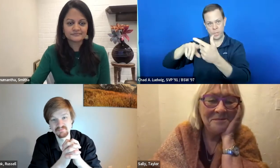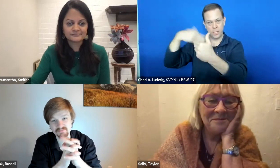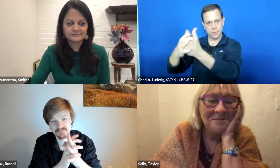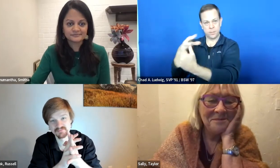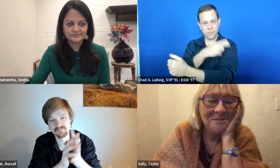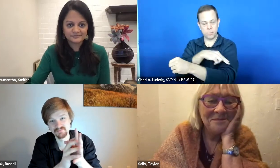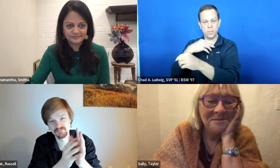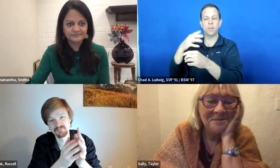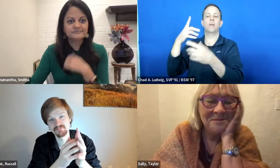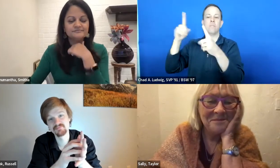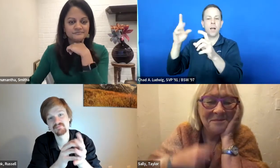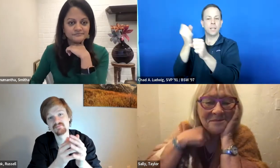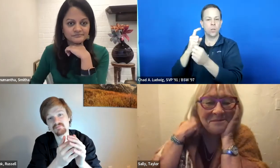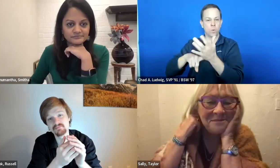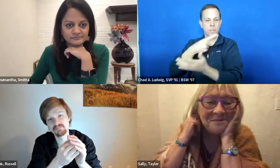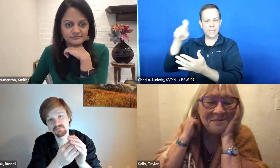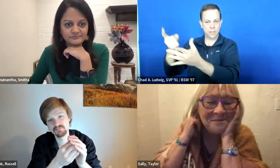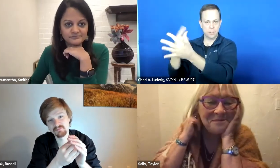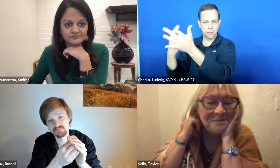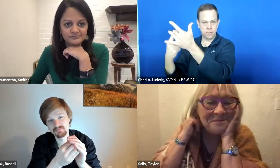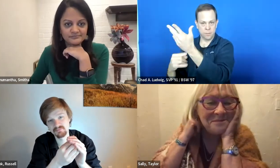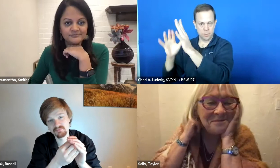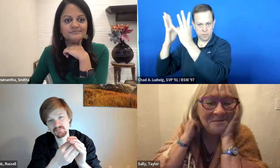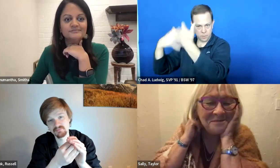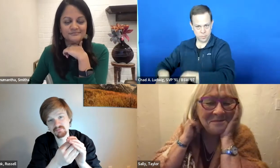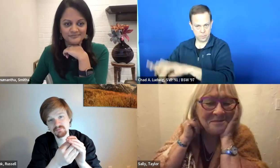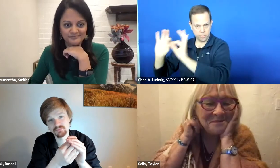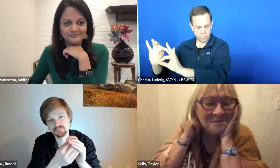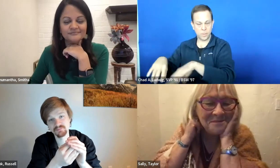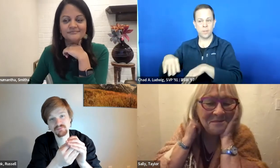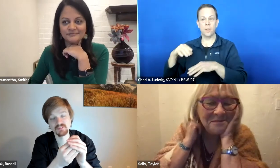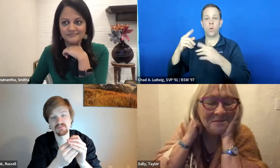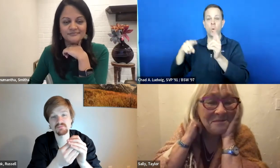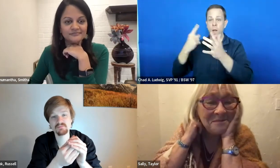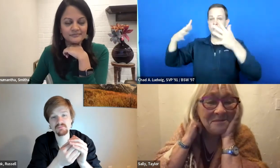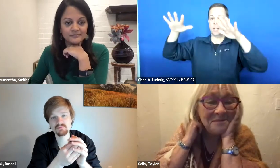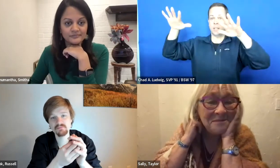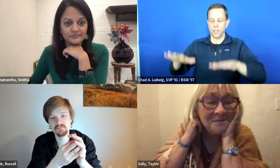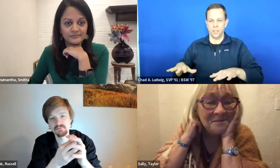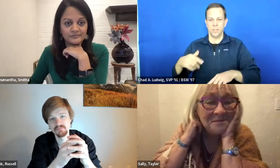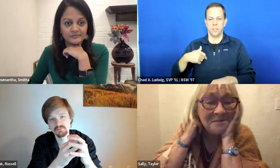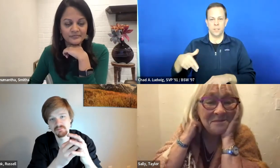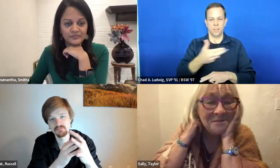got in the car, and we drove to the larger hospital, and that location, we were able to get what we needed,